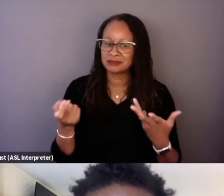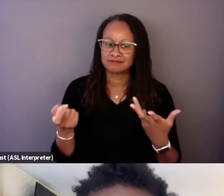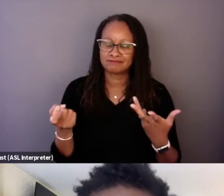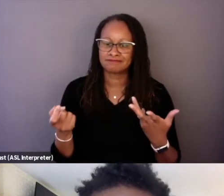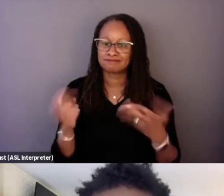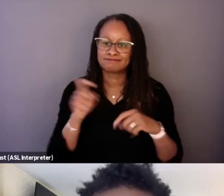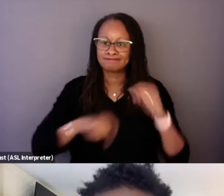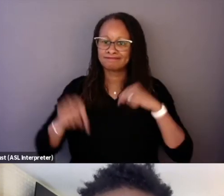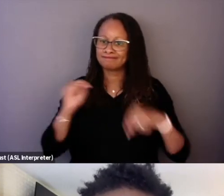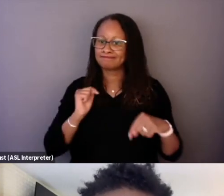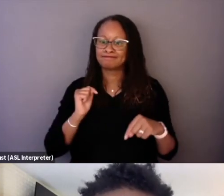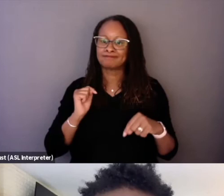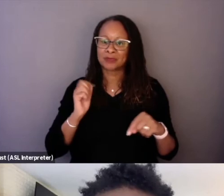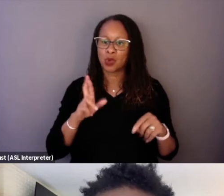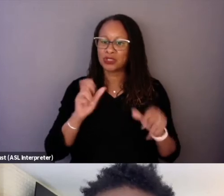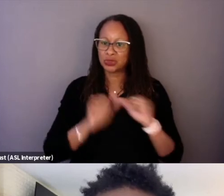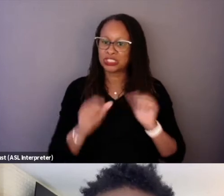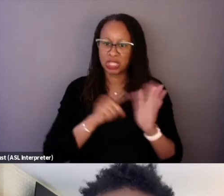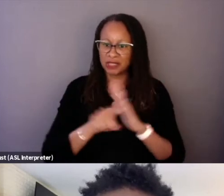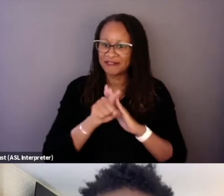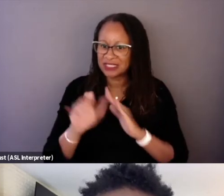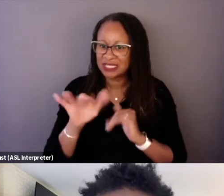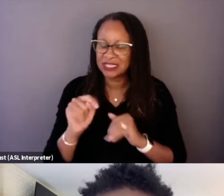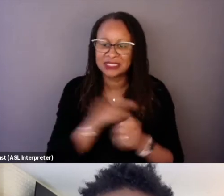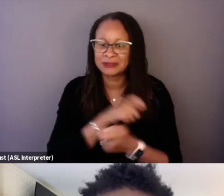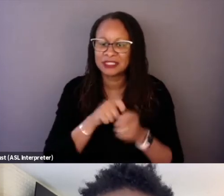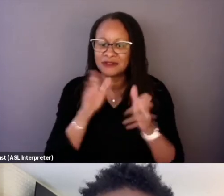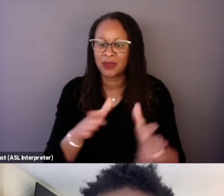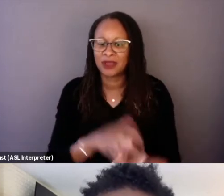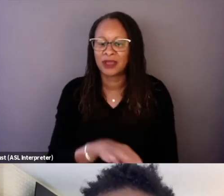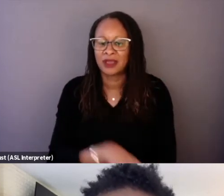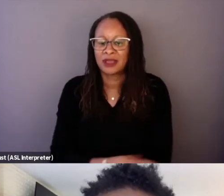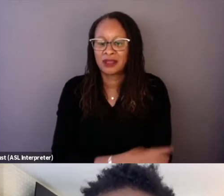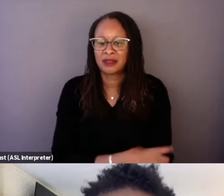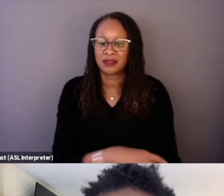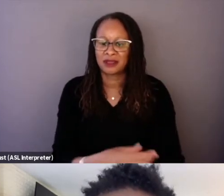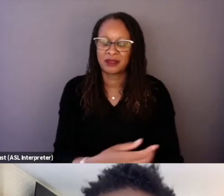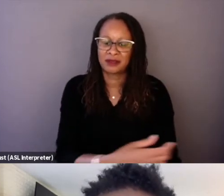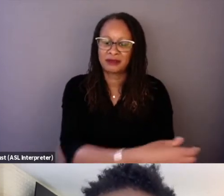or are you still investigating it in a certain way? This is a story where it's really hard